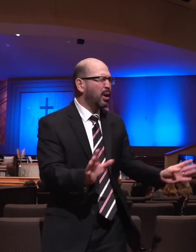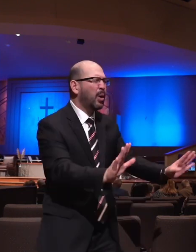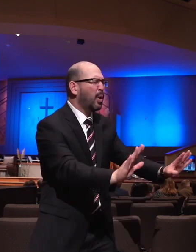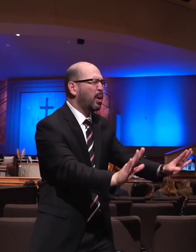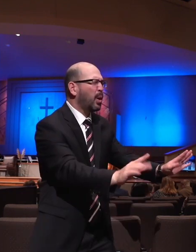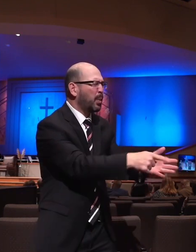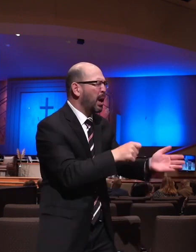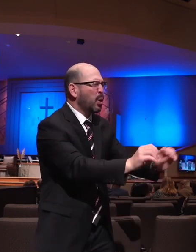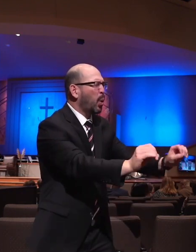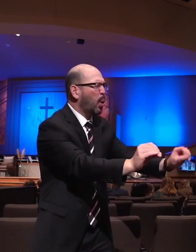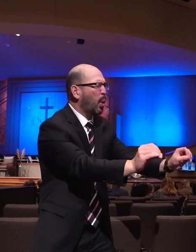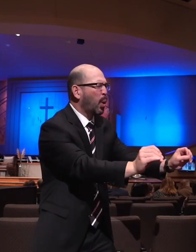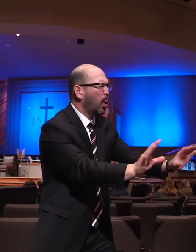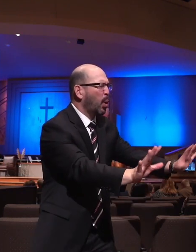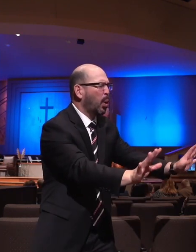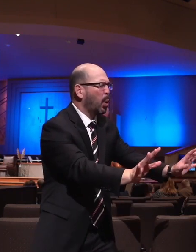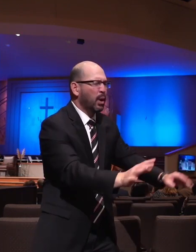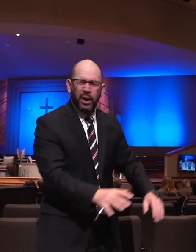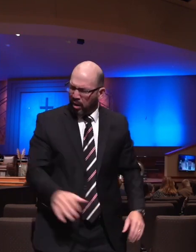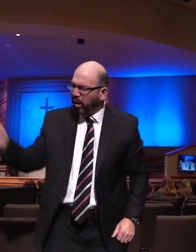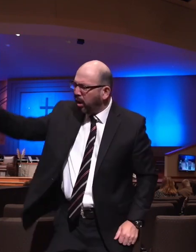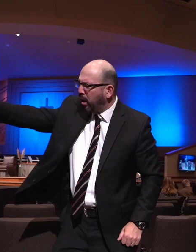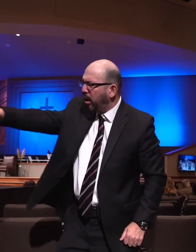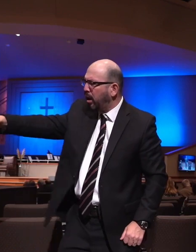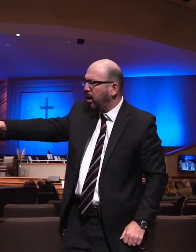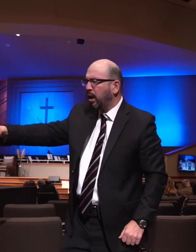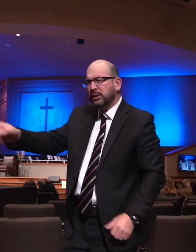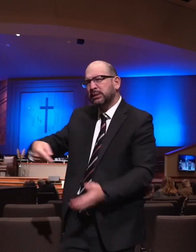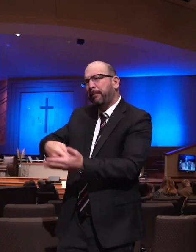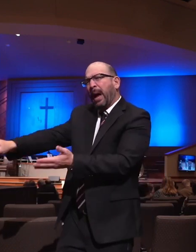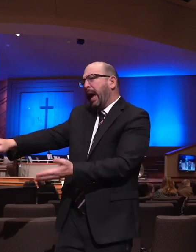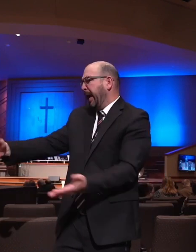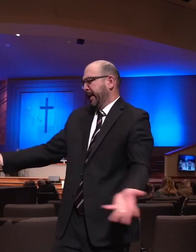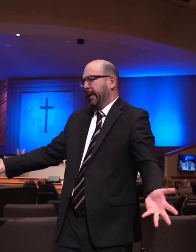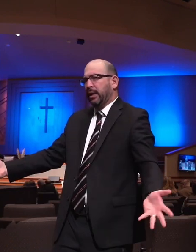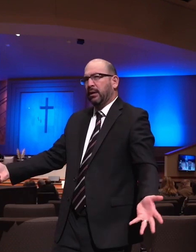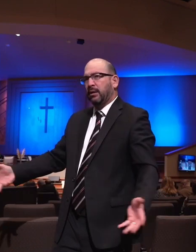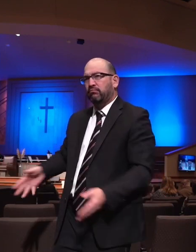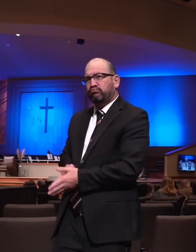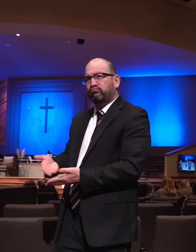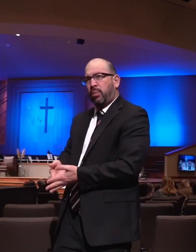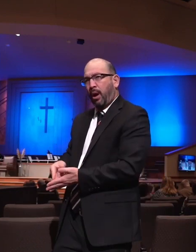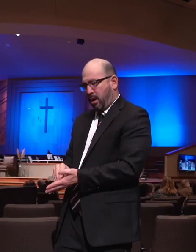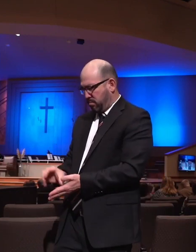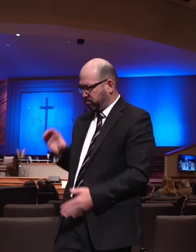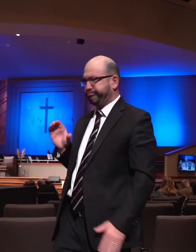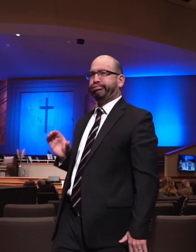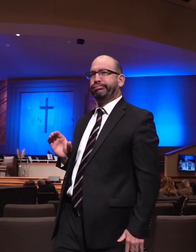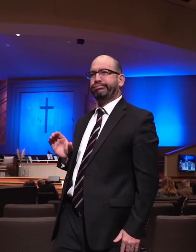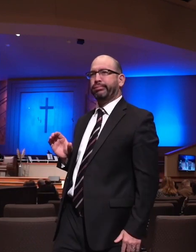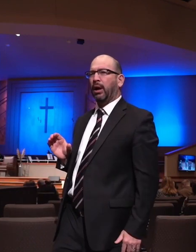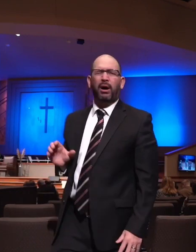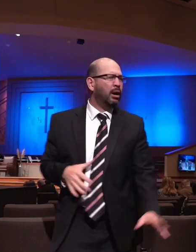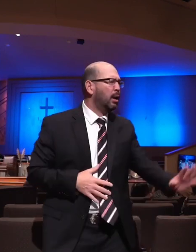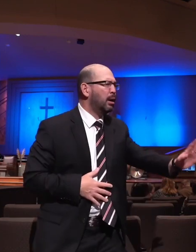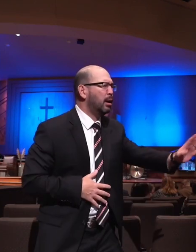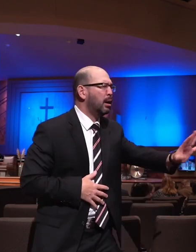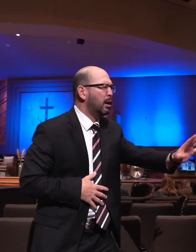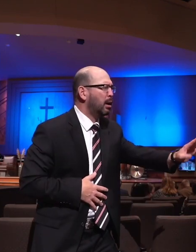no no no no I don't want to he said no no I got to give you something he pulls in and he's got some bills in his hand and I said no no no you got to take it I